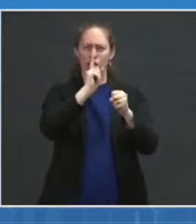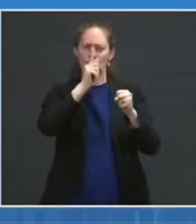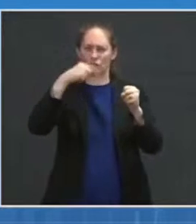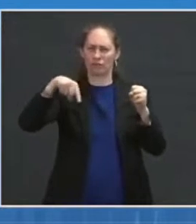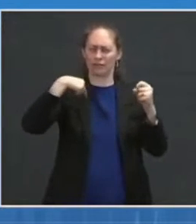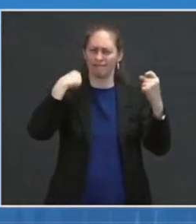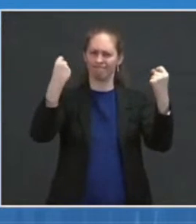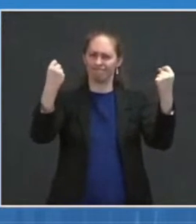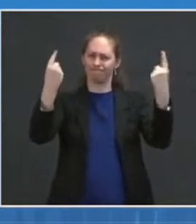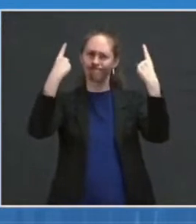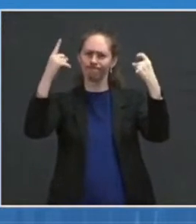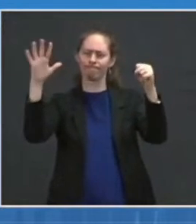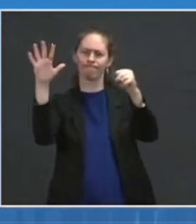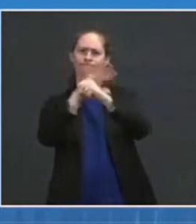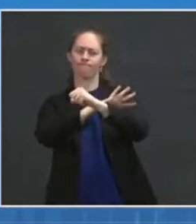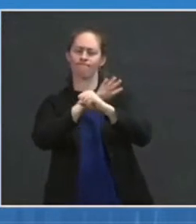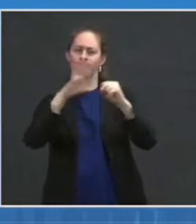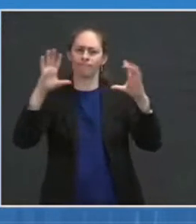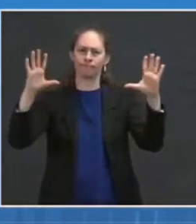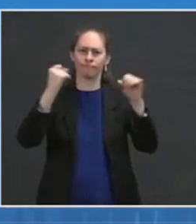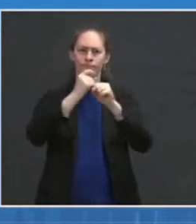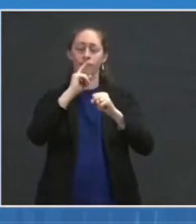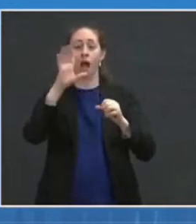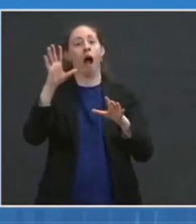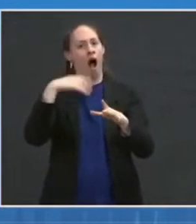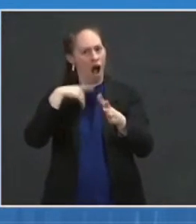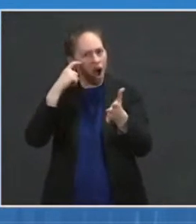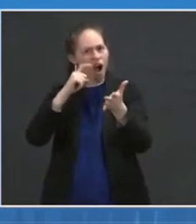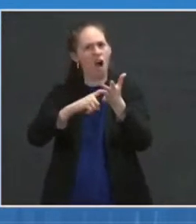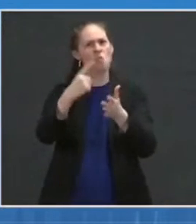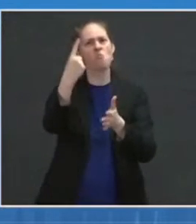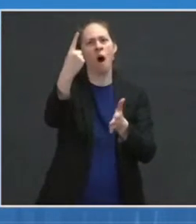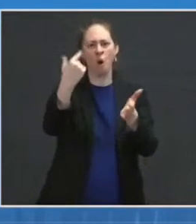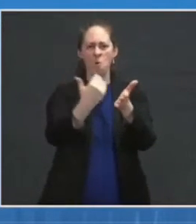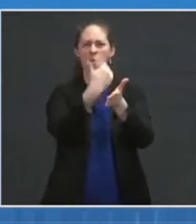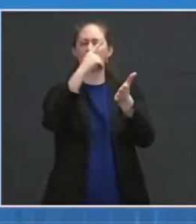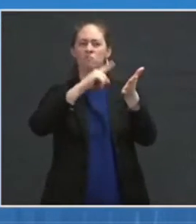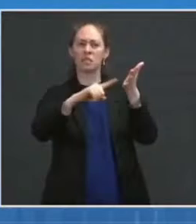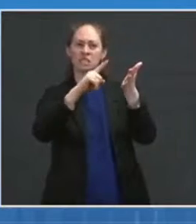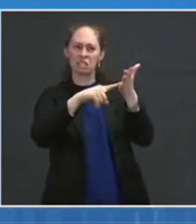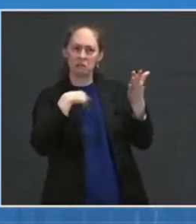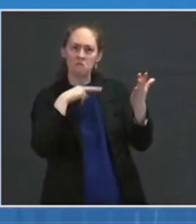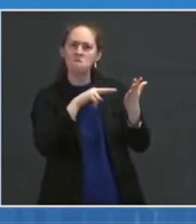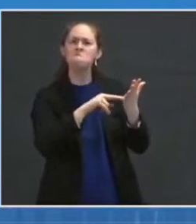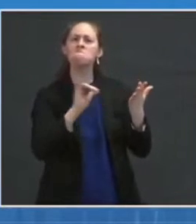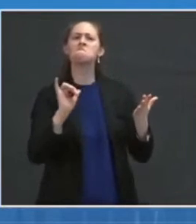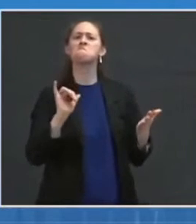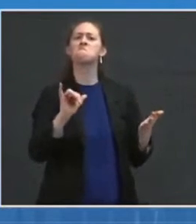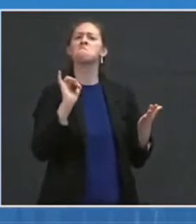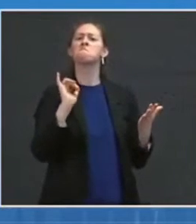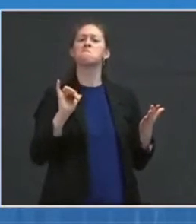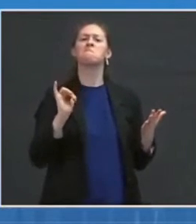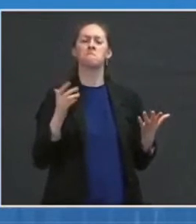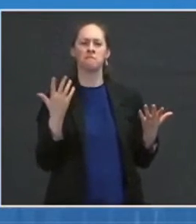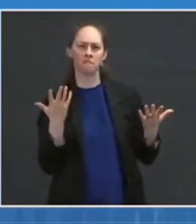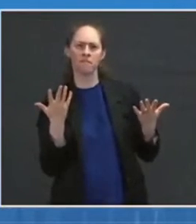STUDIES. BUT IT IS ALSO IMPORTANT TO UNDERSTAND THAT ONE STUDY, EVEN